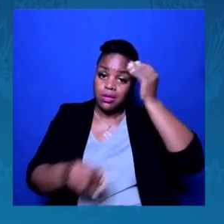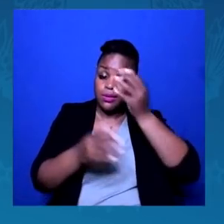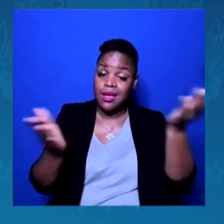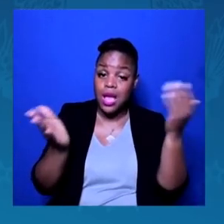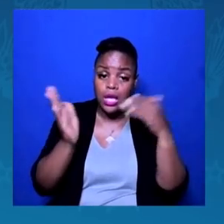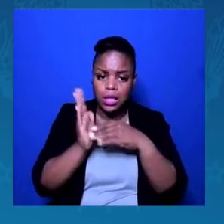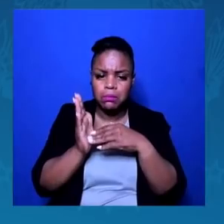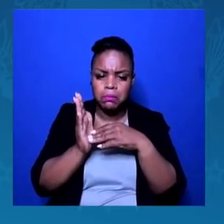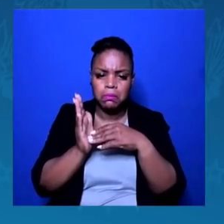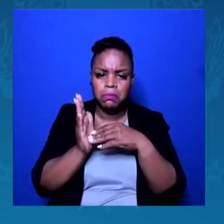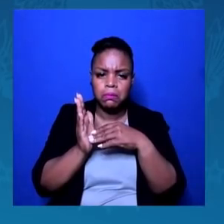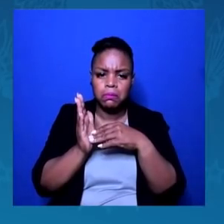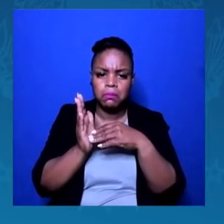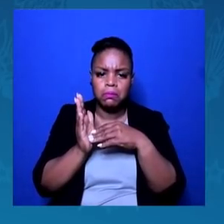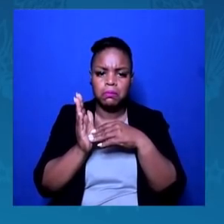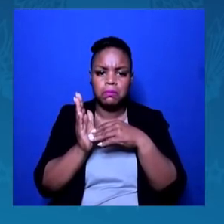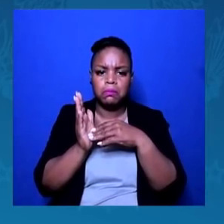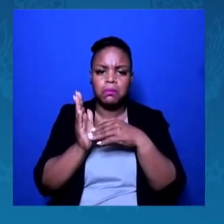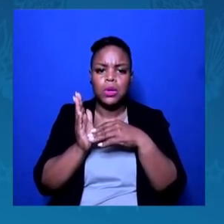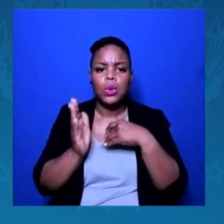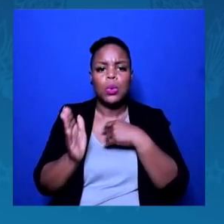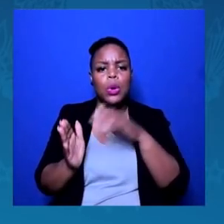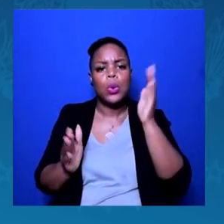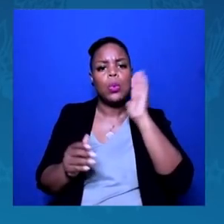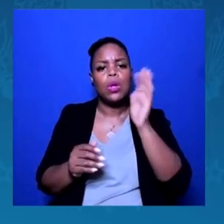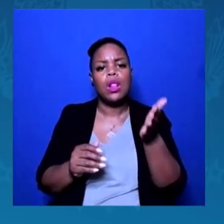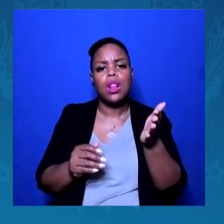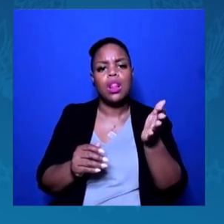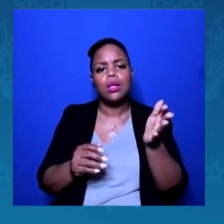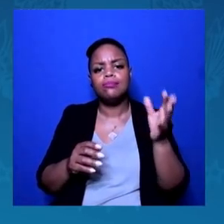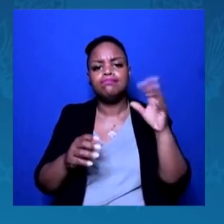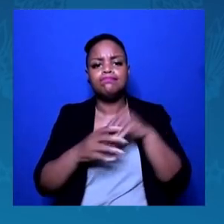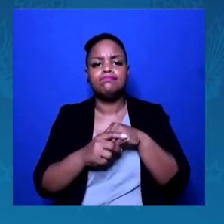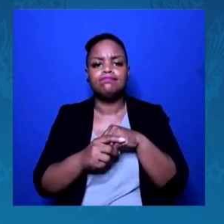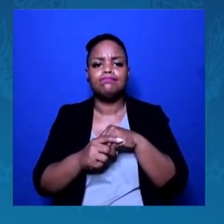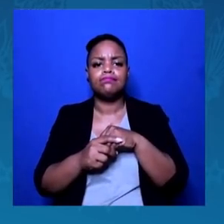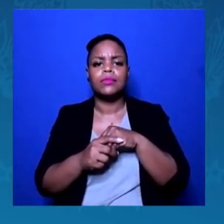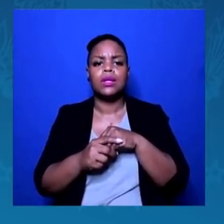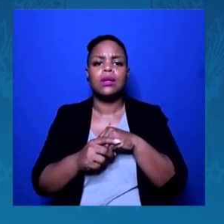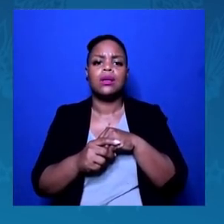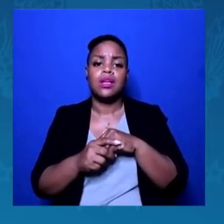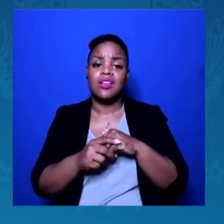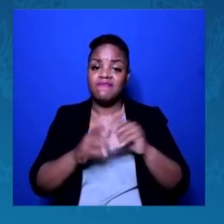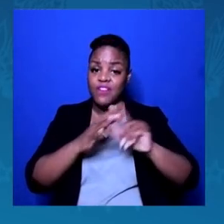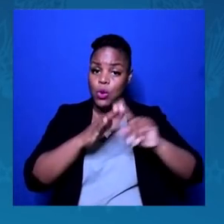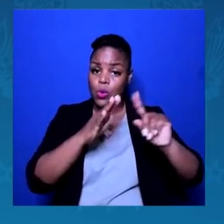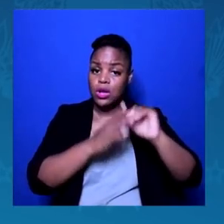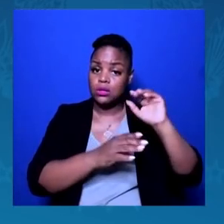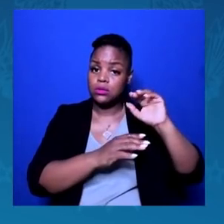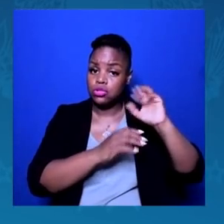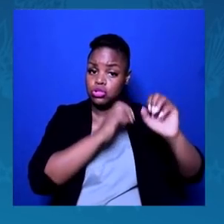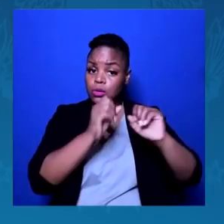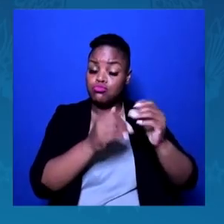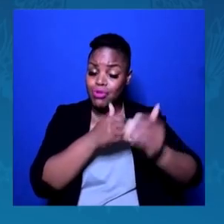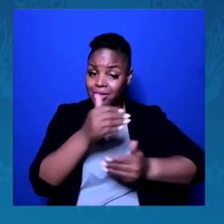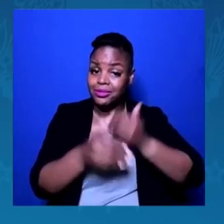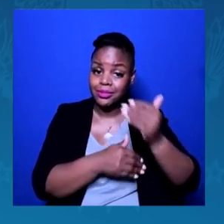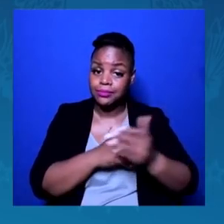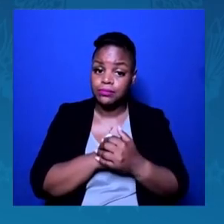in terms of the evacuation process. But in addition to that, what we are able to do politically and diplomatically to secure